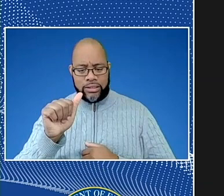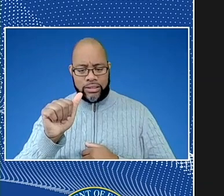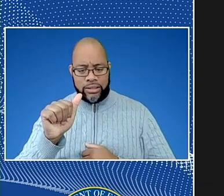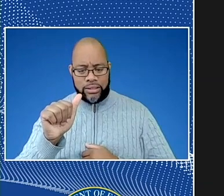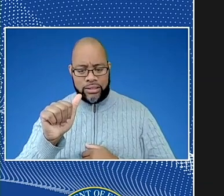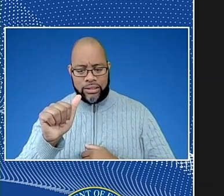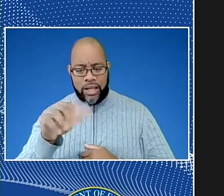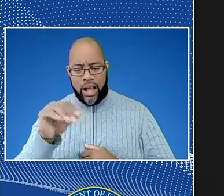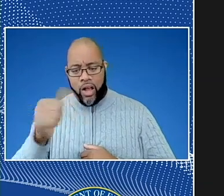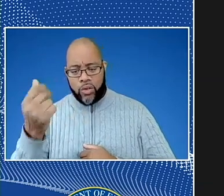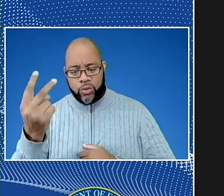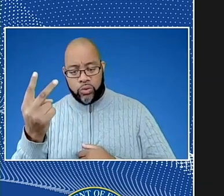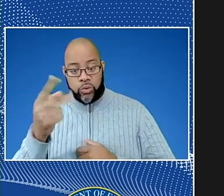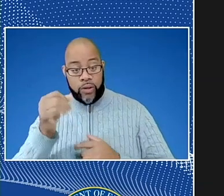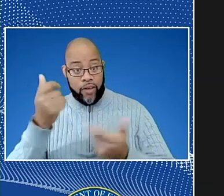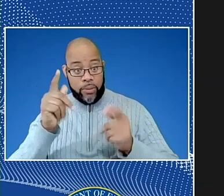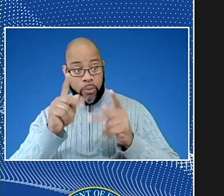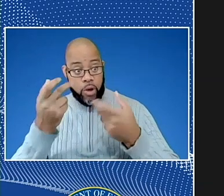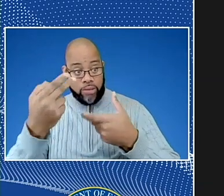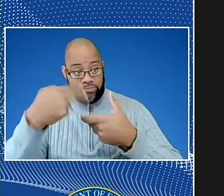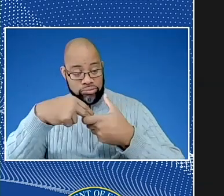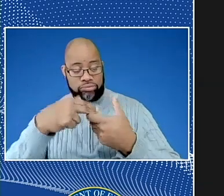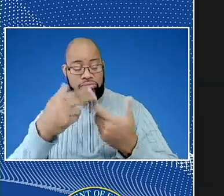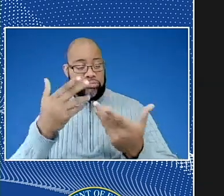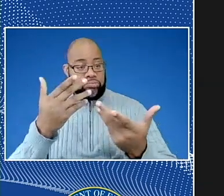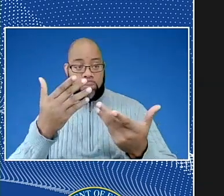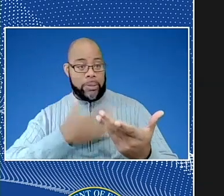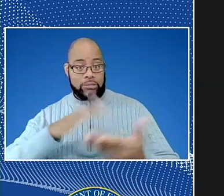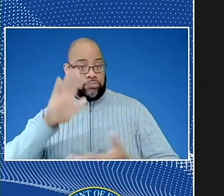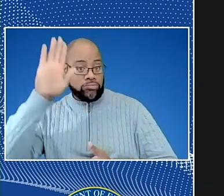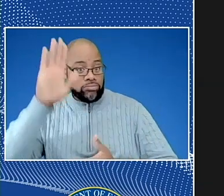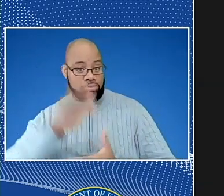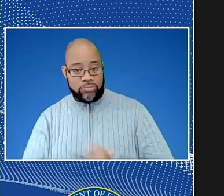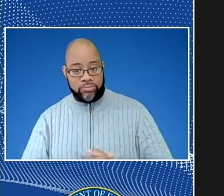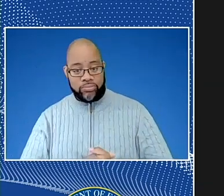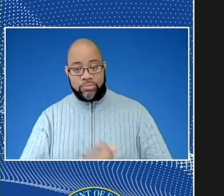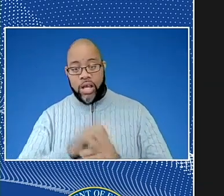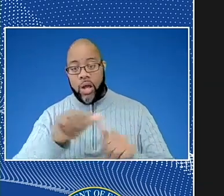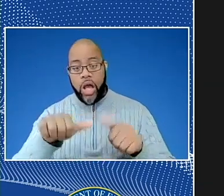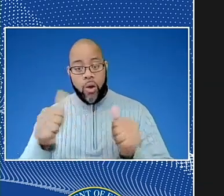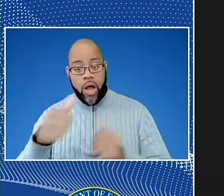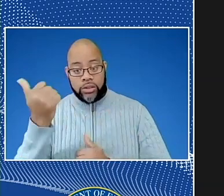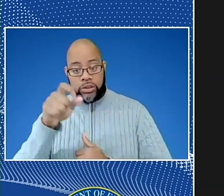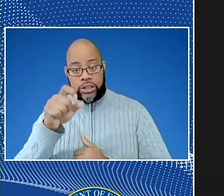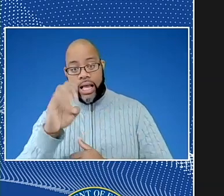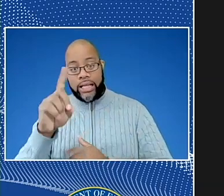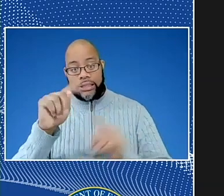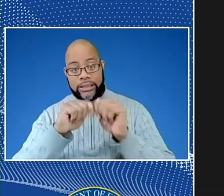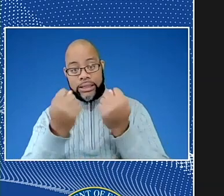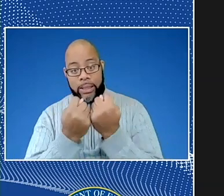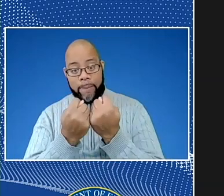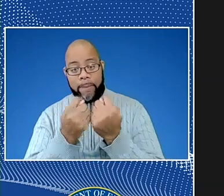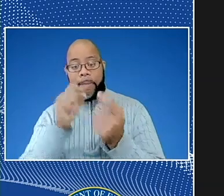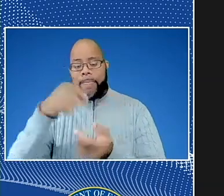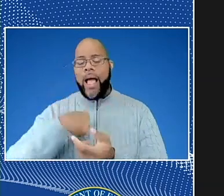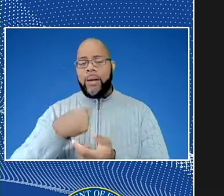enter please just speak up. Anyone else? Do you need the Ed team? I would, yeah, I would say Tamy, Soren, and